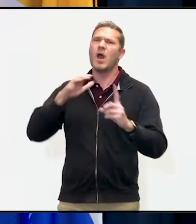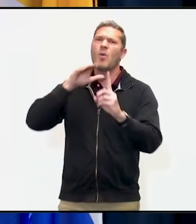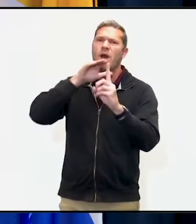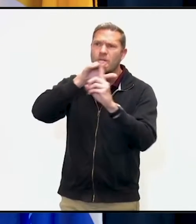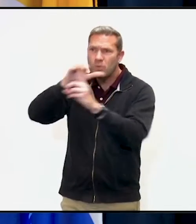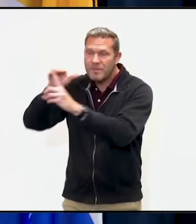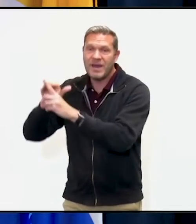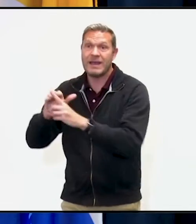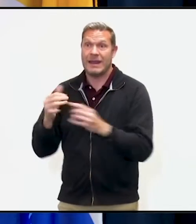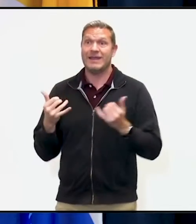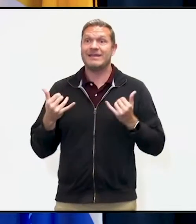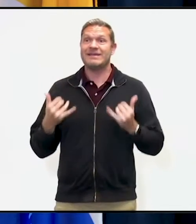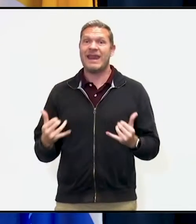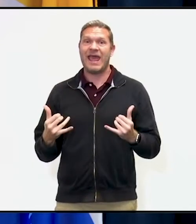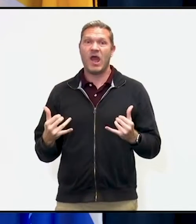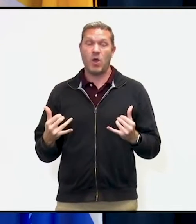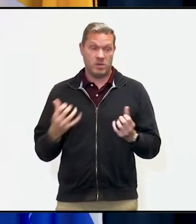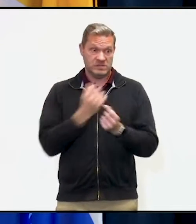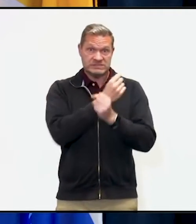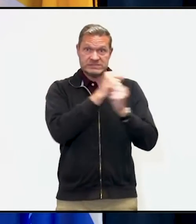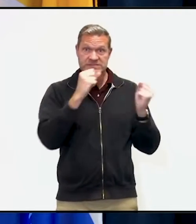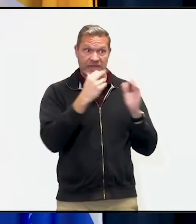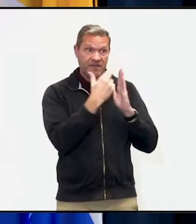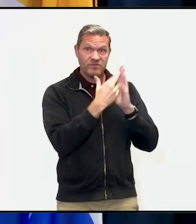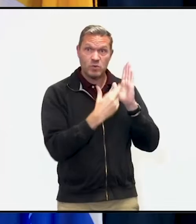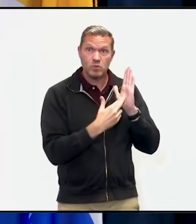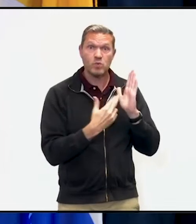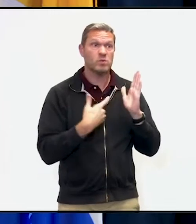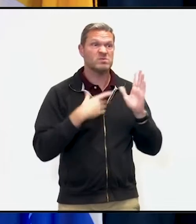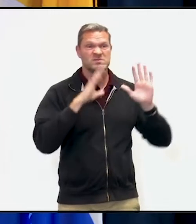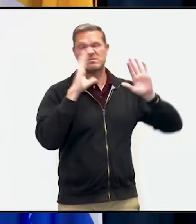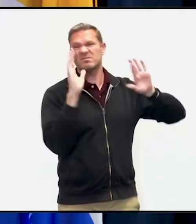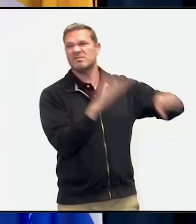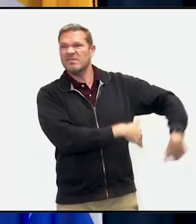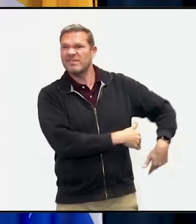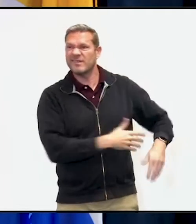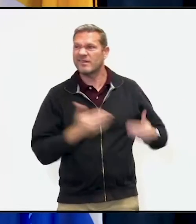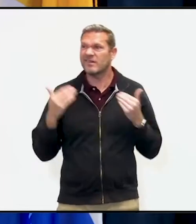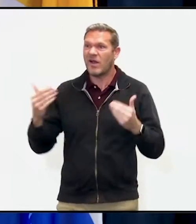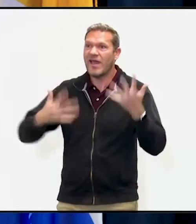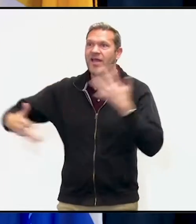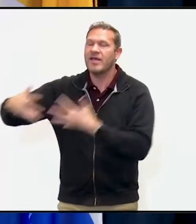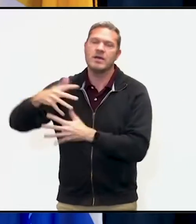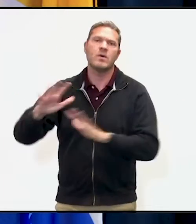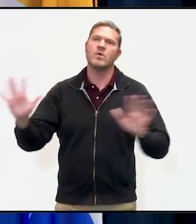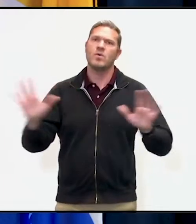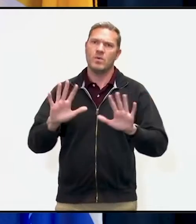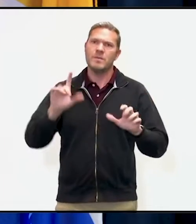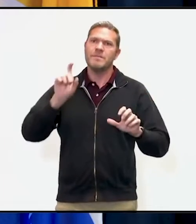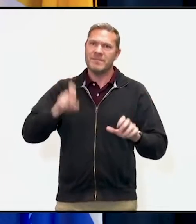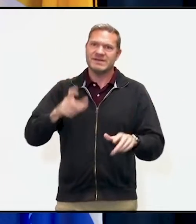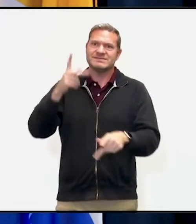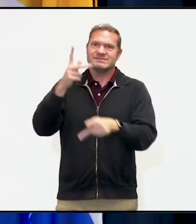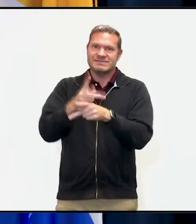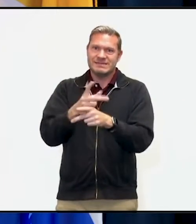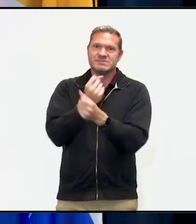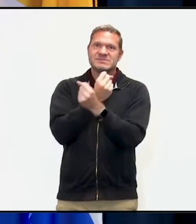following the safety guidelines and making good choices to keep you and your family safe.